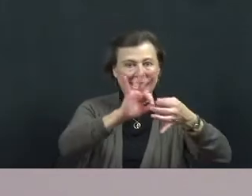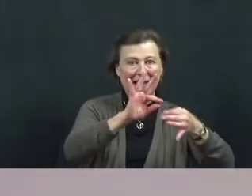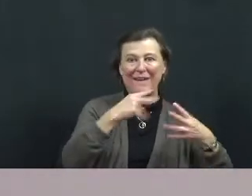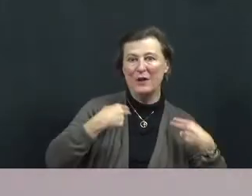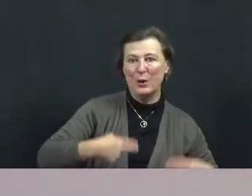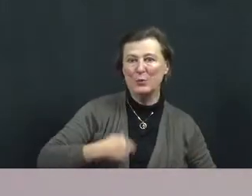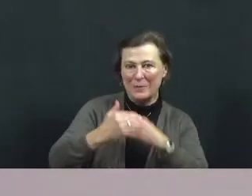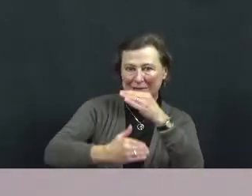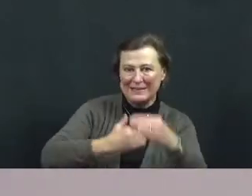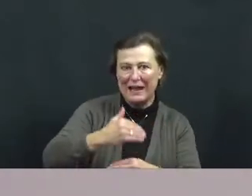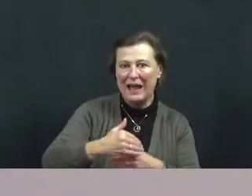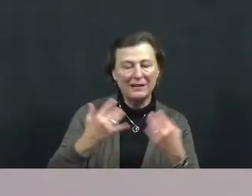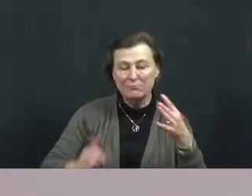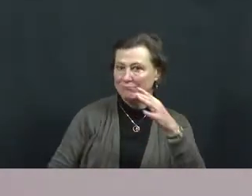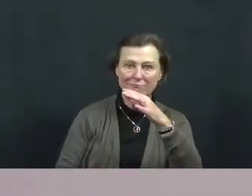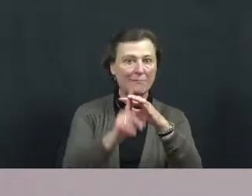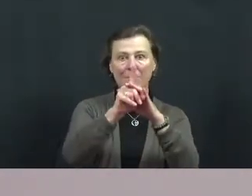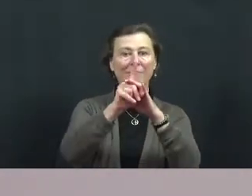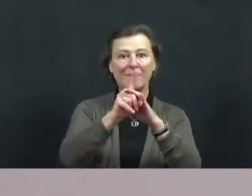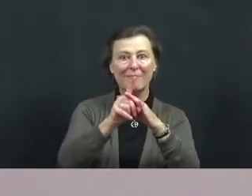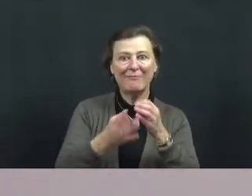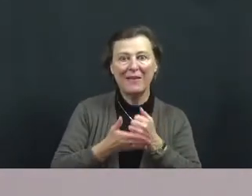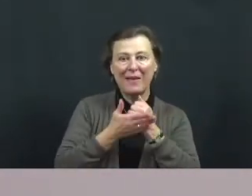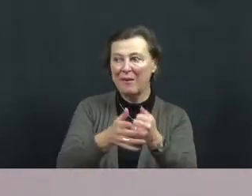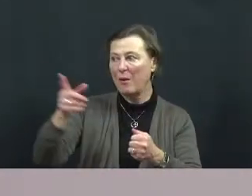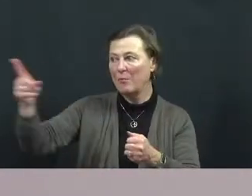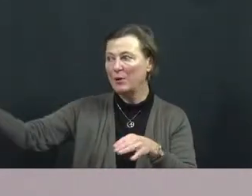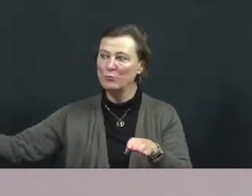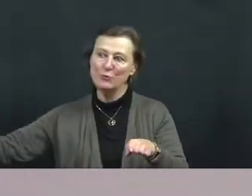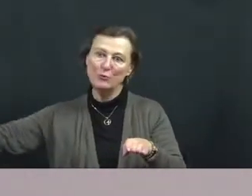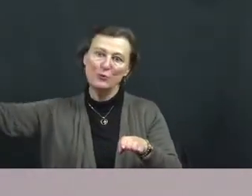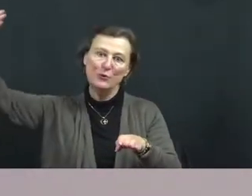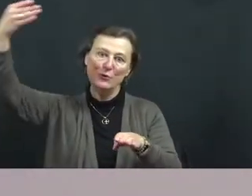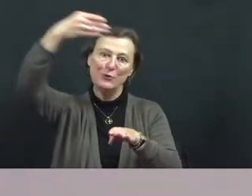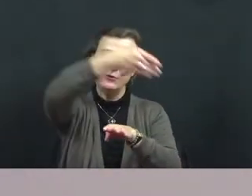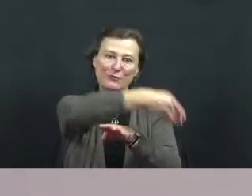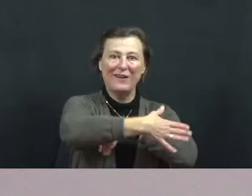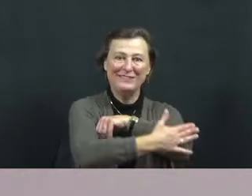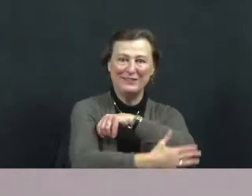to help him cross the continent. And, my life has been like that too.